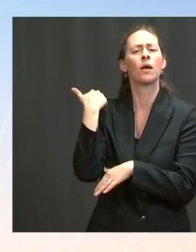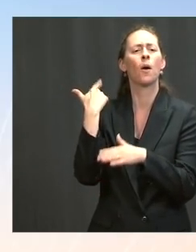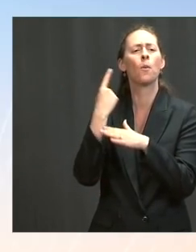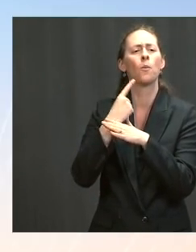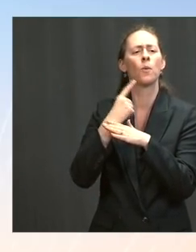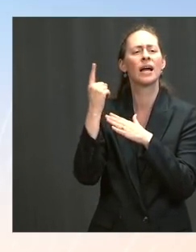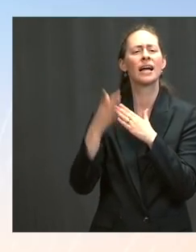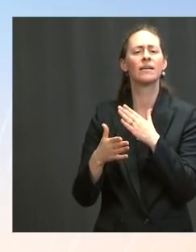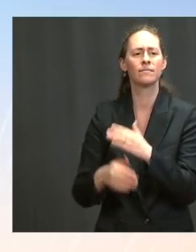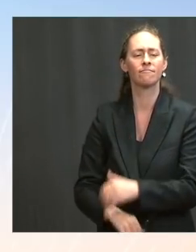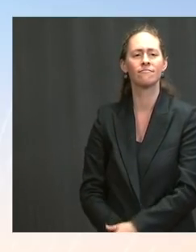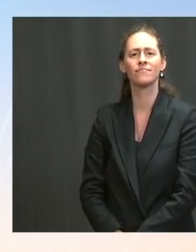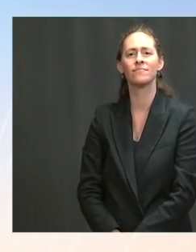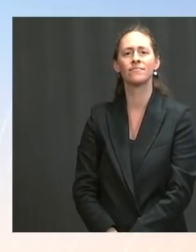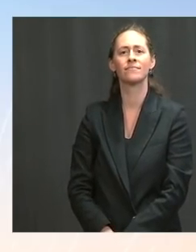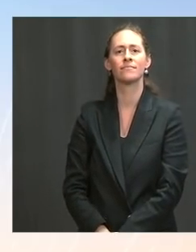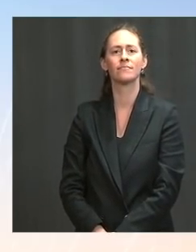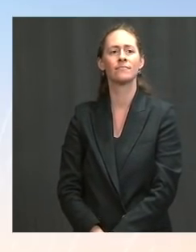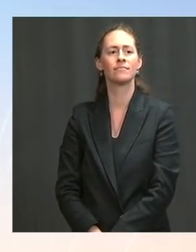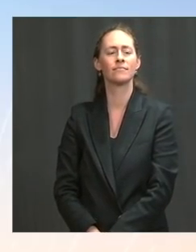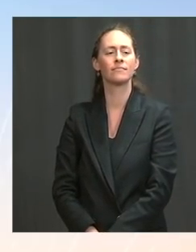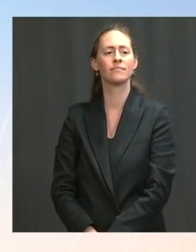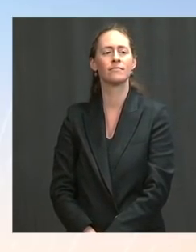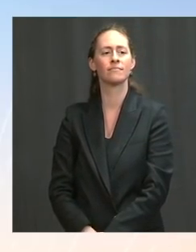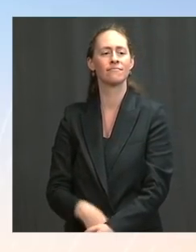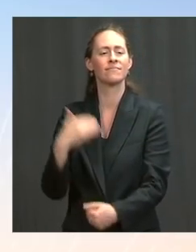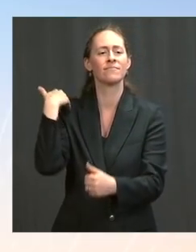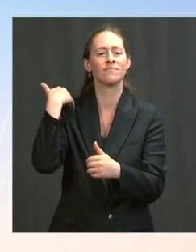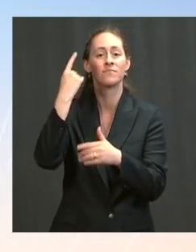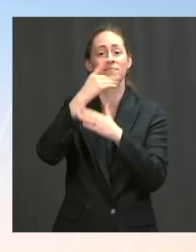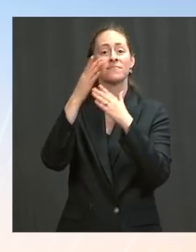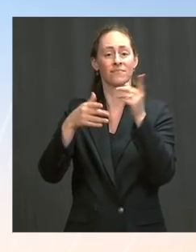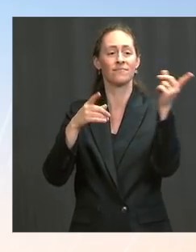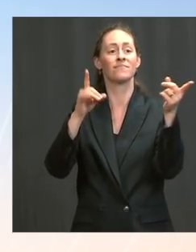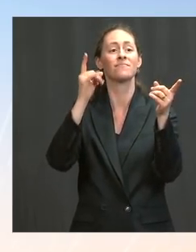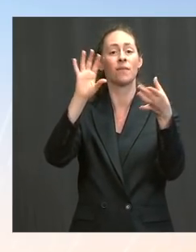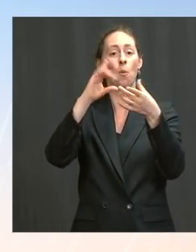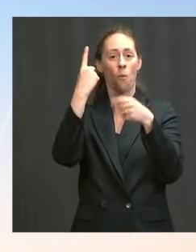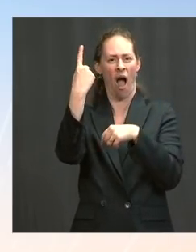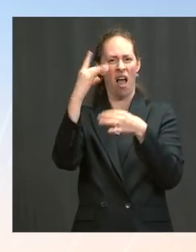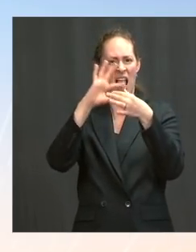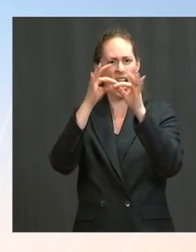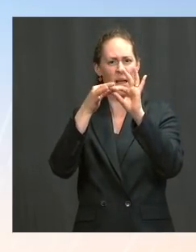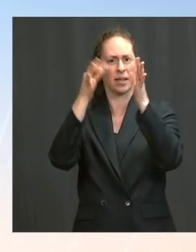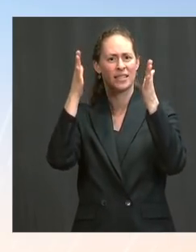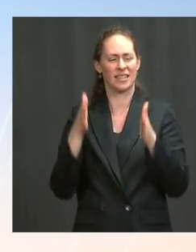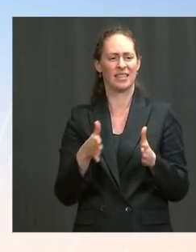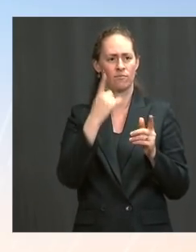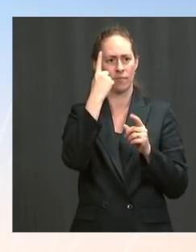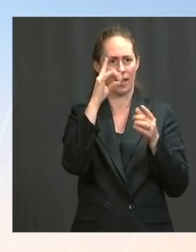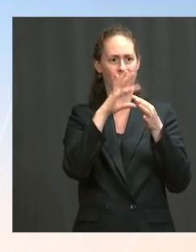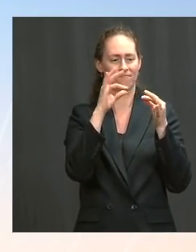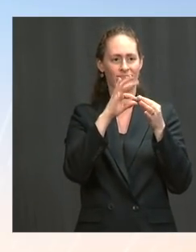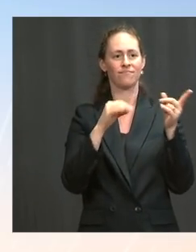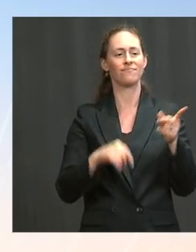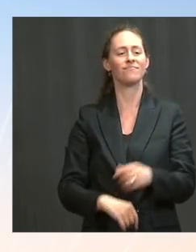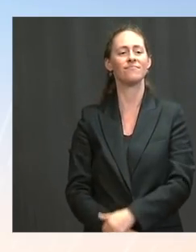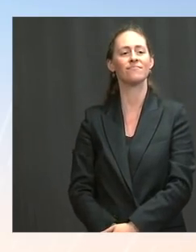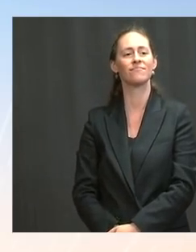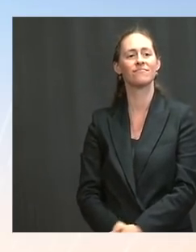as an Olympian on the hammer throwing events, won a bronze medal at the trials, and then she turned her back on the flag